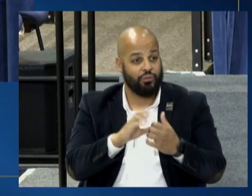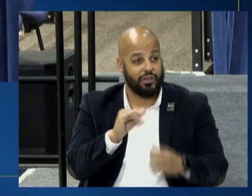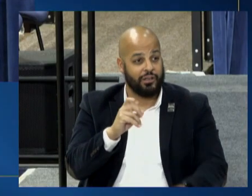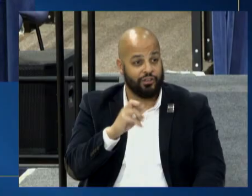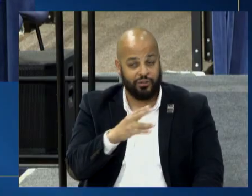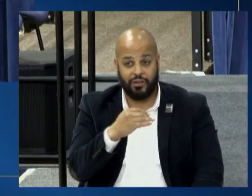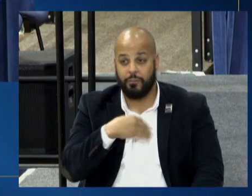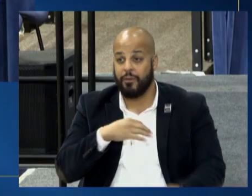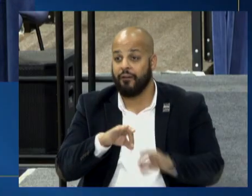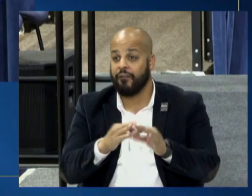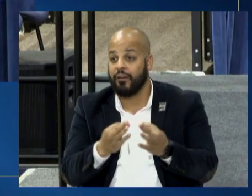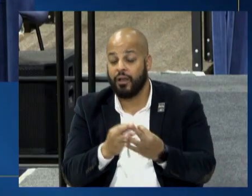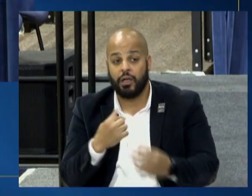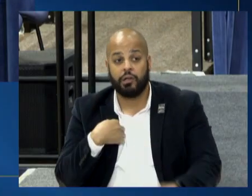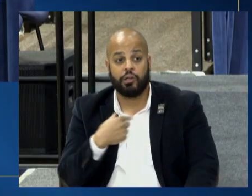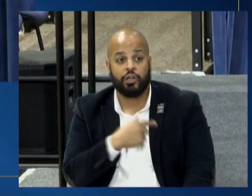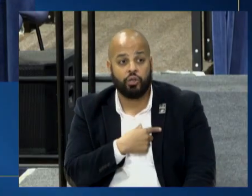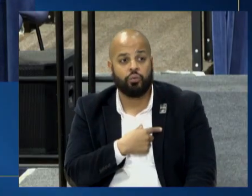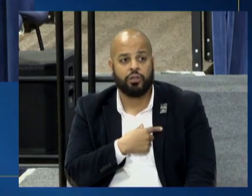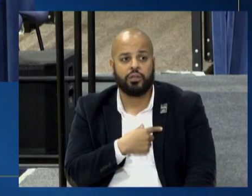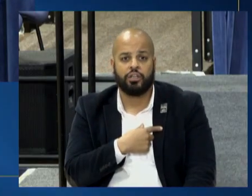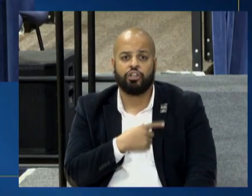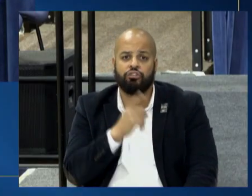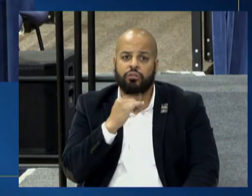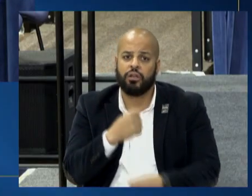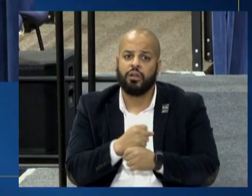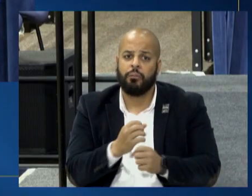You know, we've gotten -- made a lot of progress in the past year. And you all